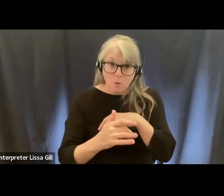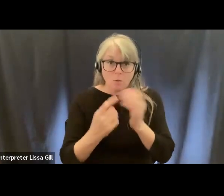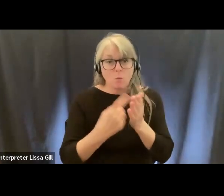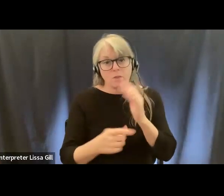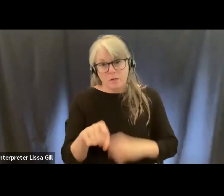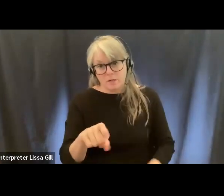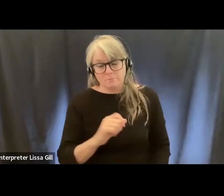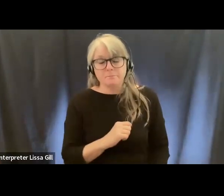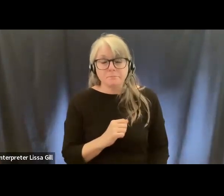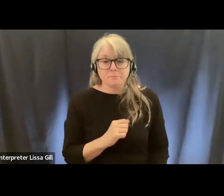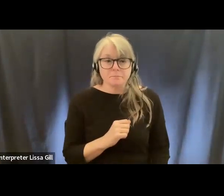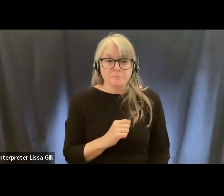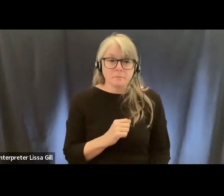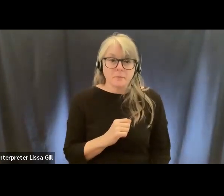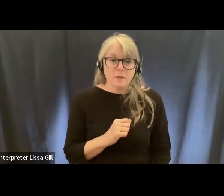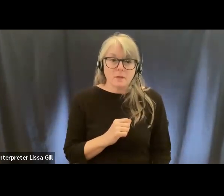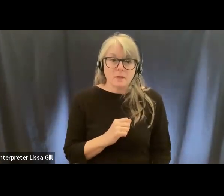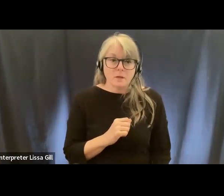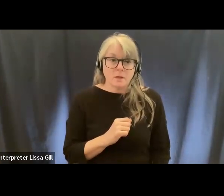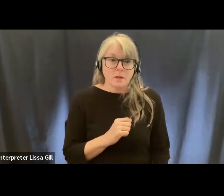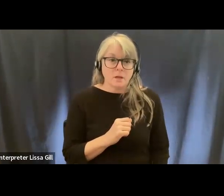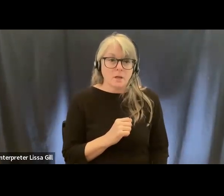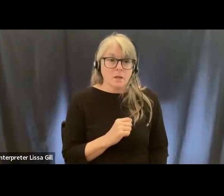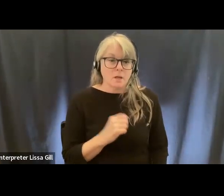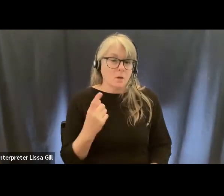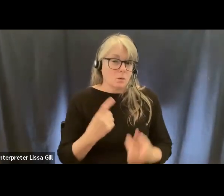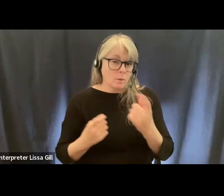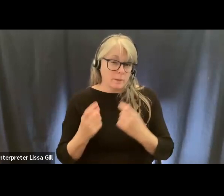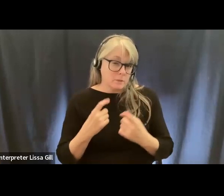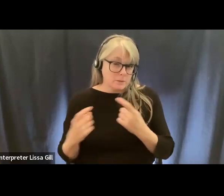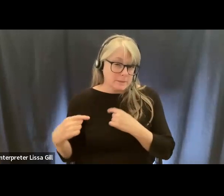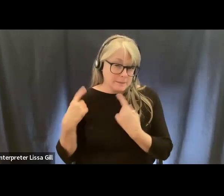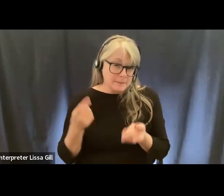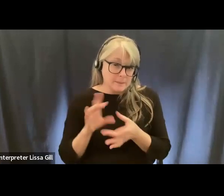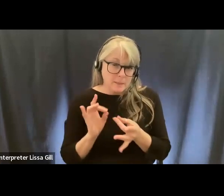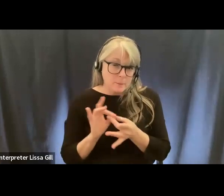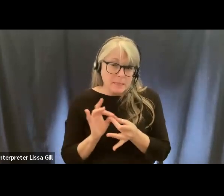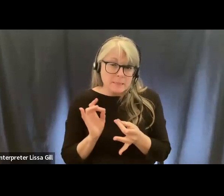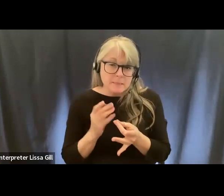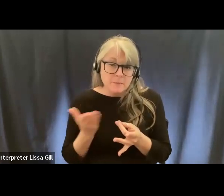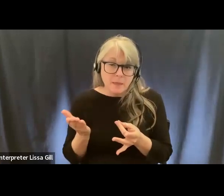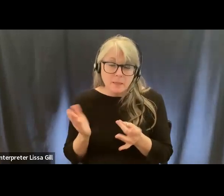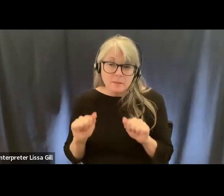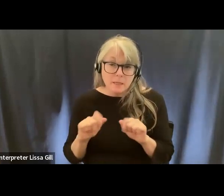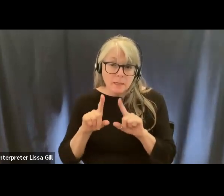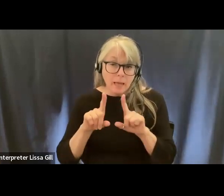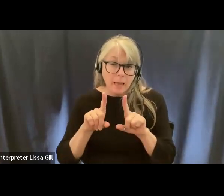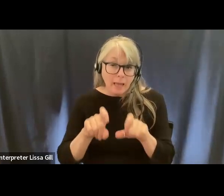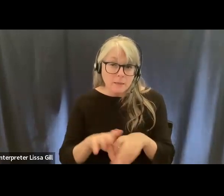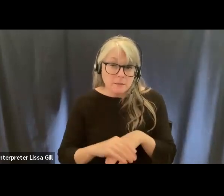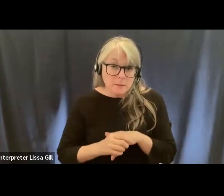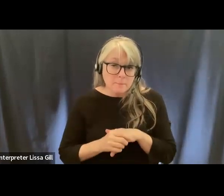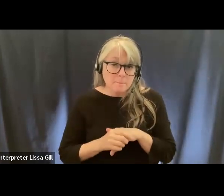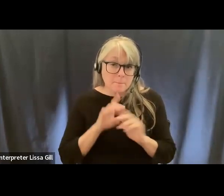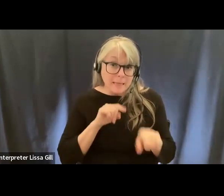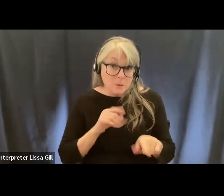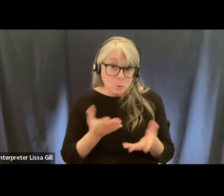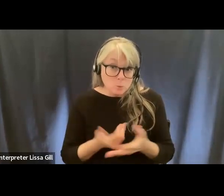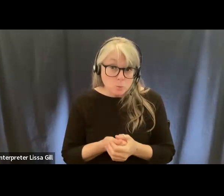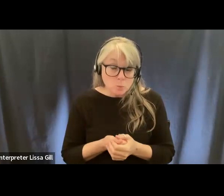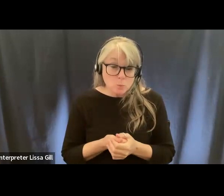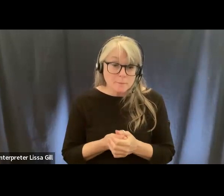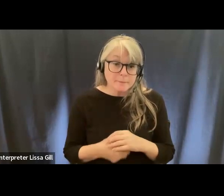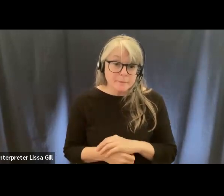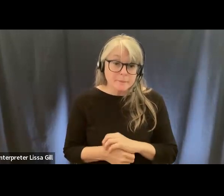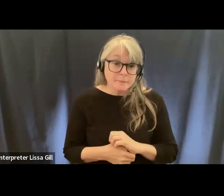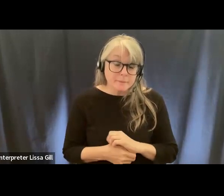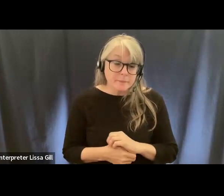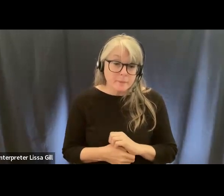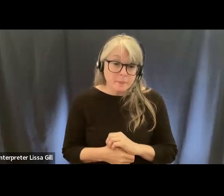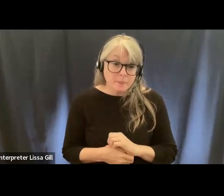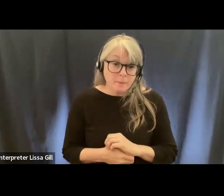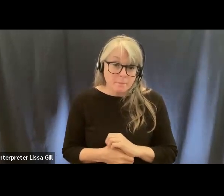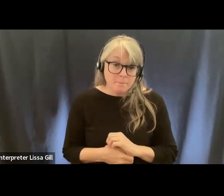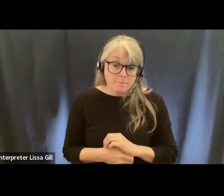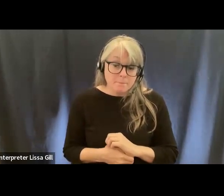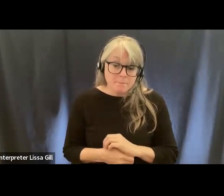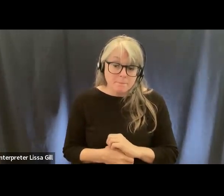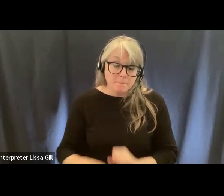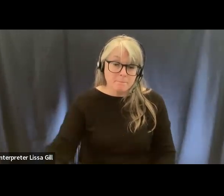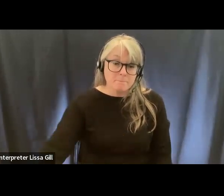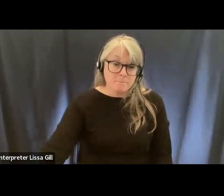Are there any questions? Or comments or things that I might get to ask? Answer for people.